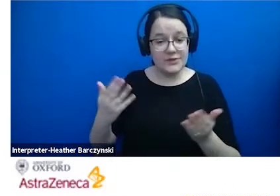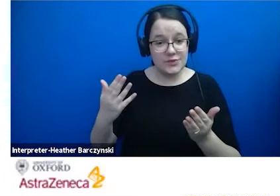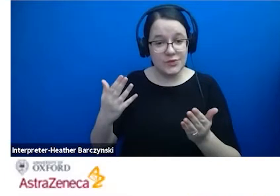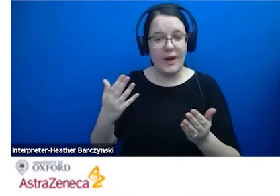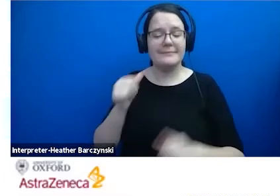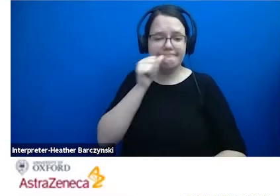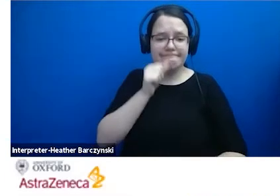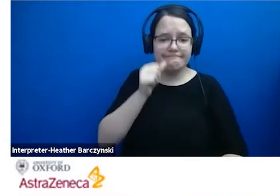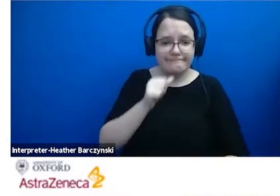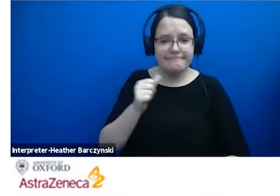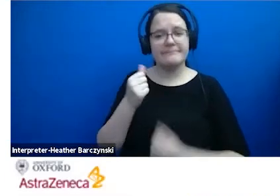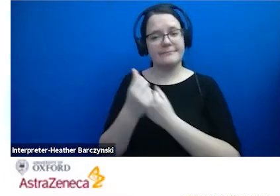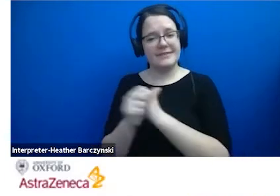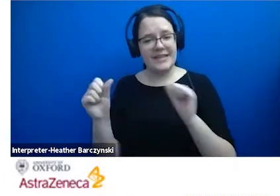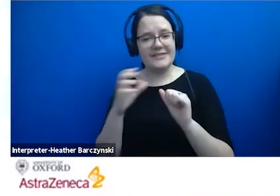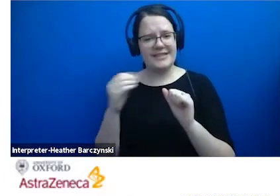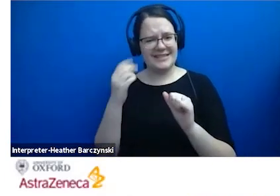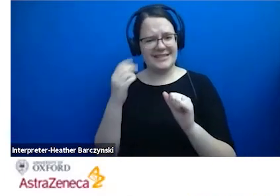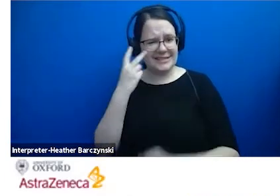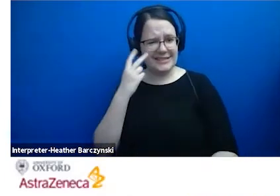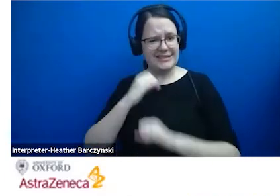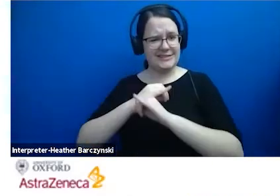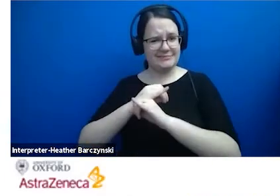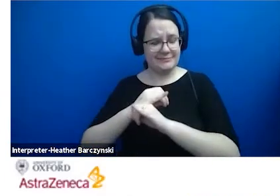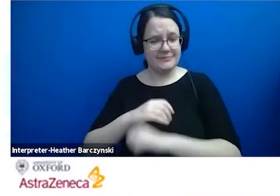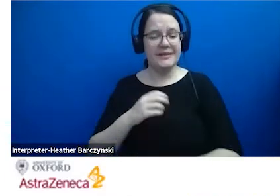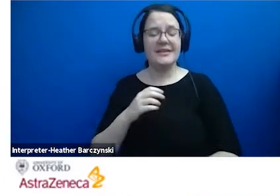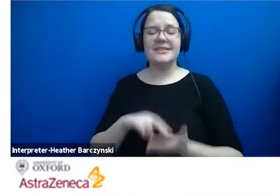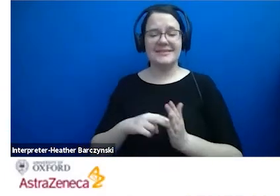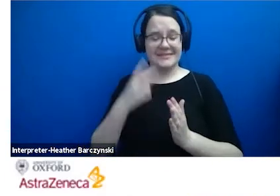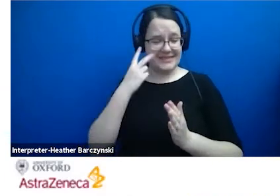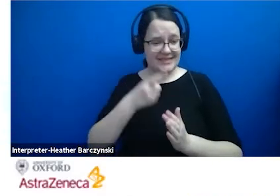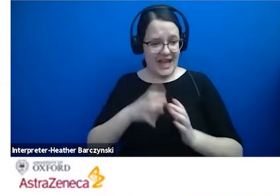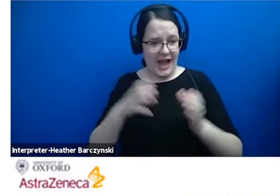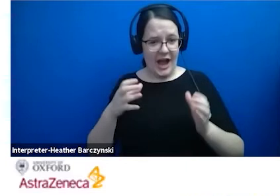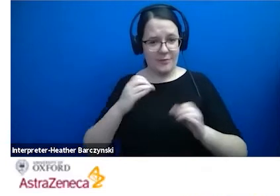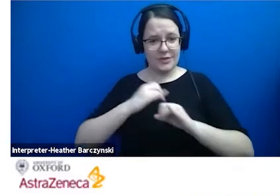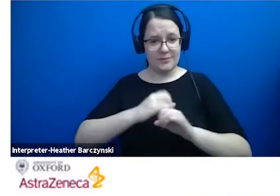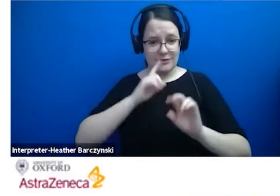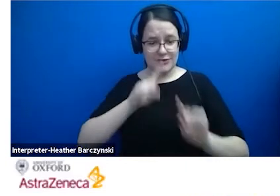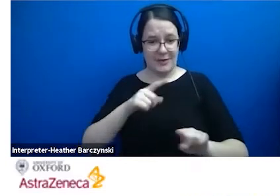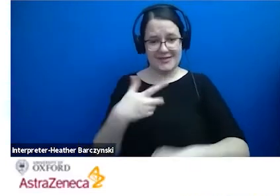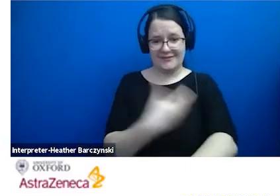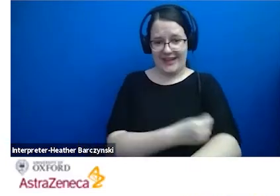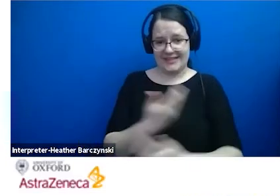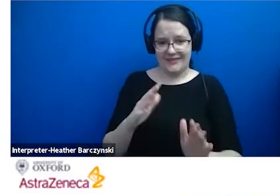being basically measuring how much immune response is measured to the vaccine and once that